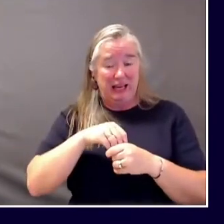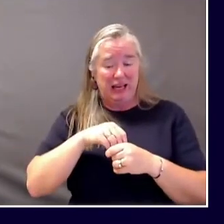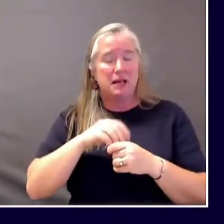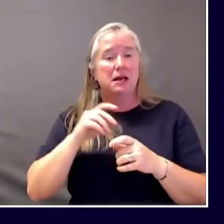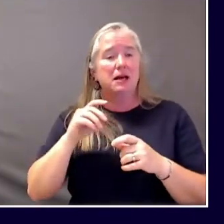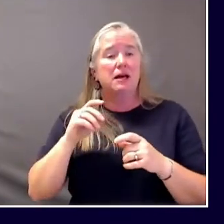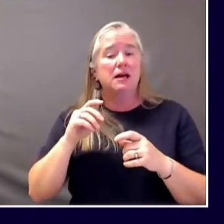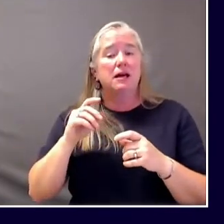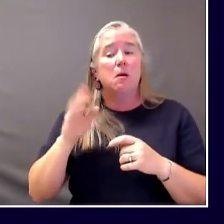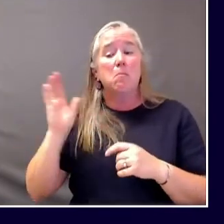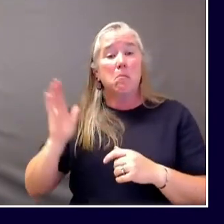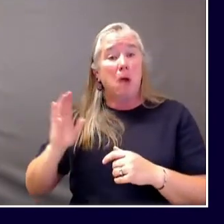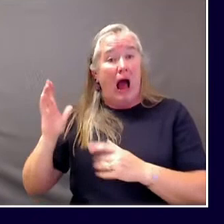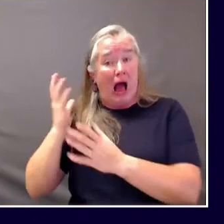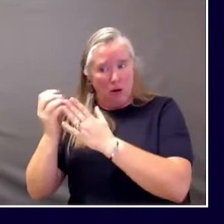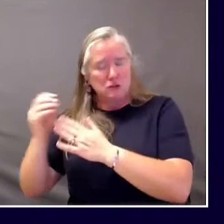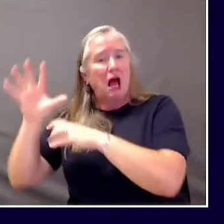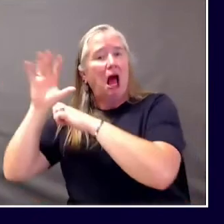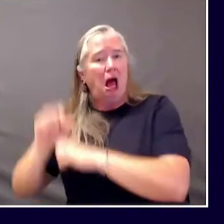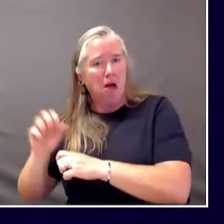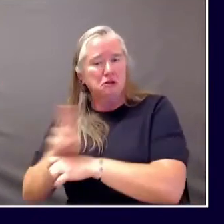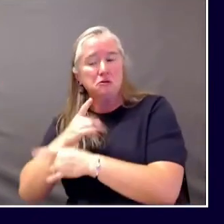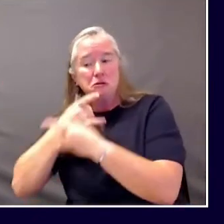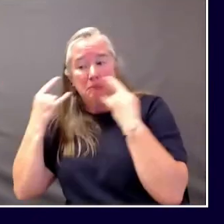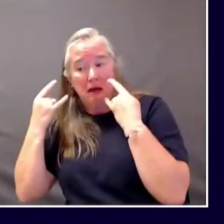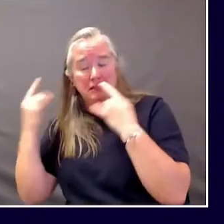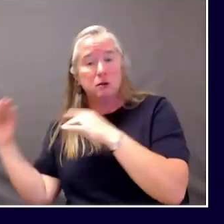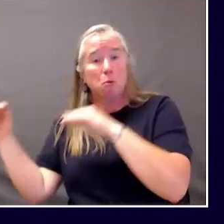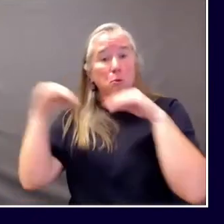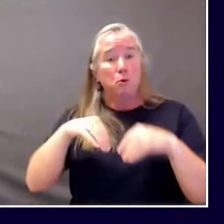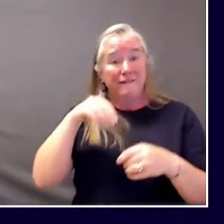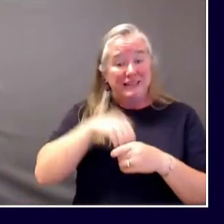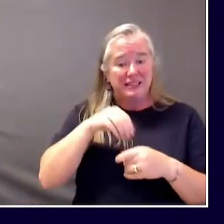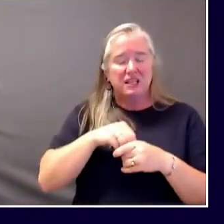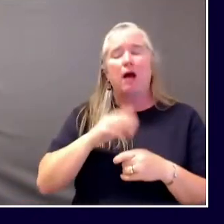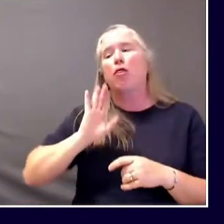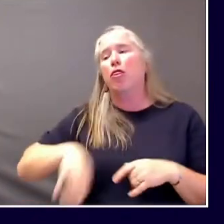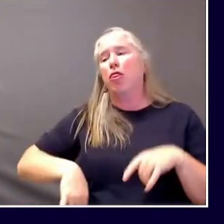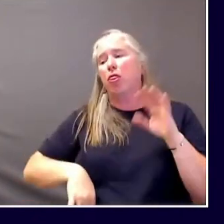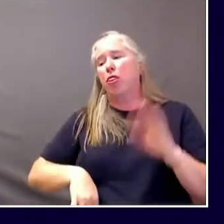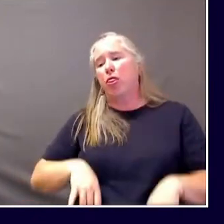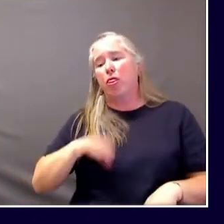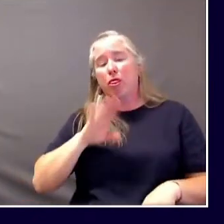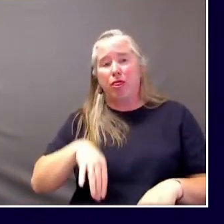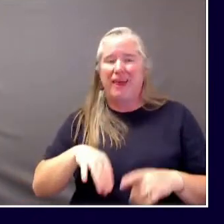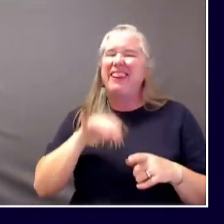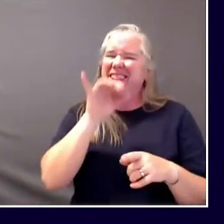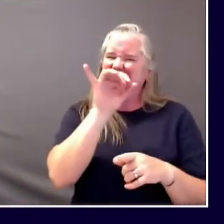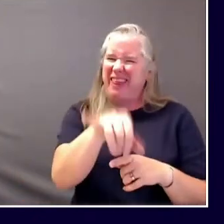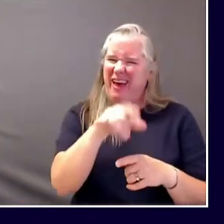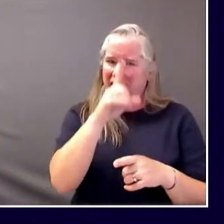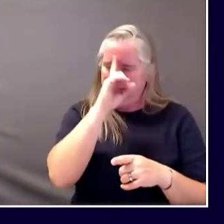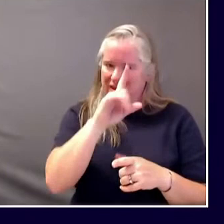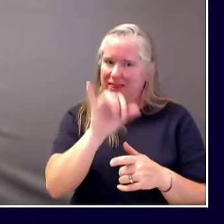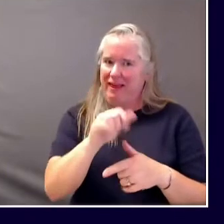have been second nature elsewhere they relax and I think